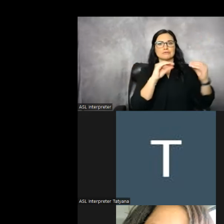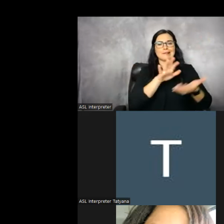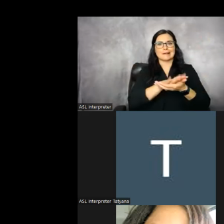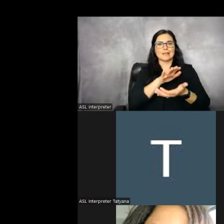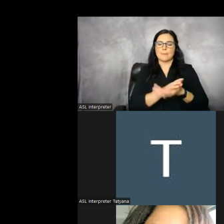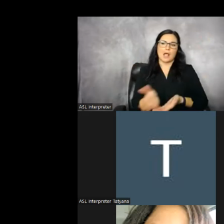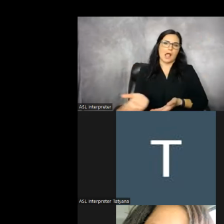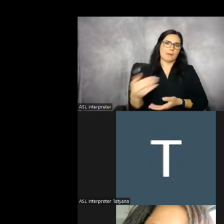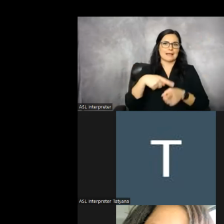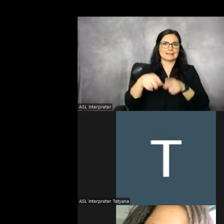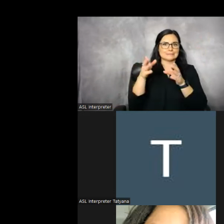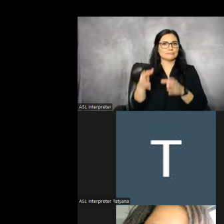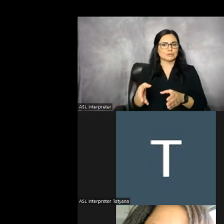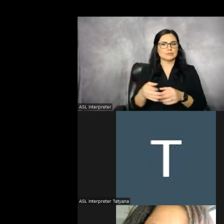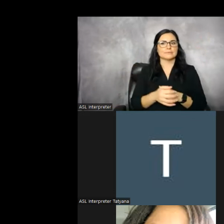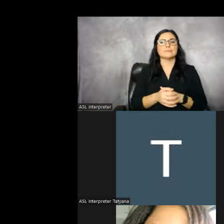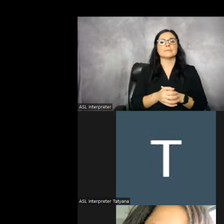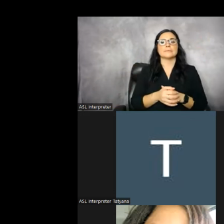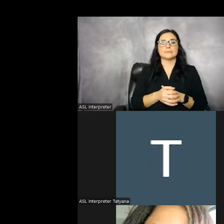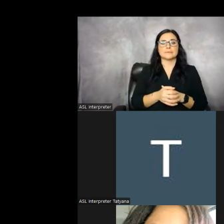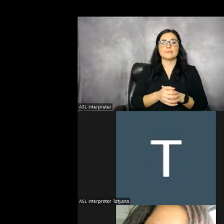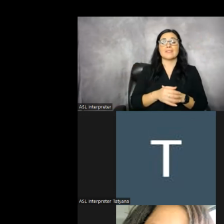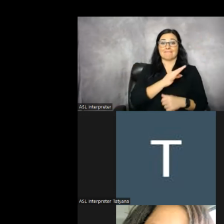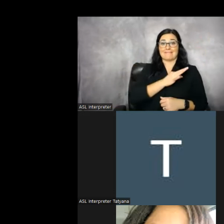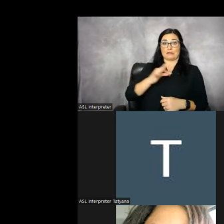It really often would be the faculty member or chair